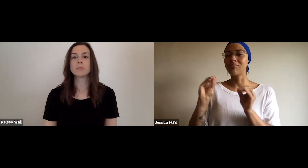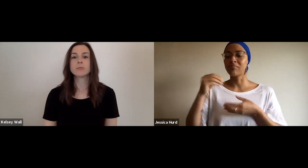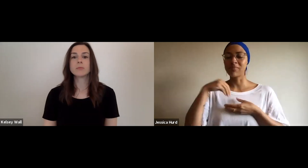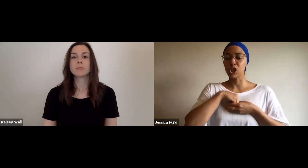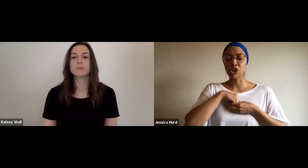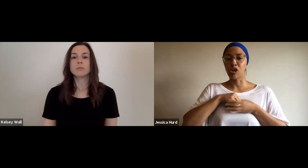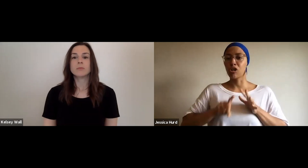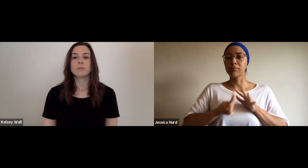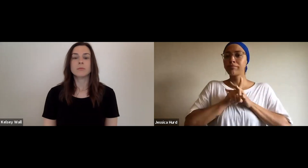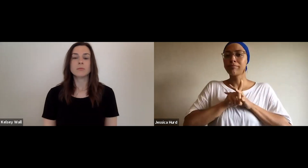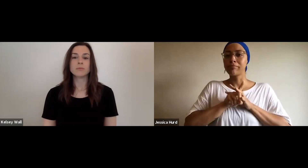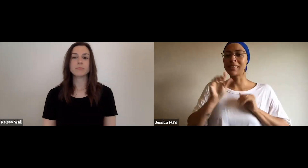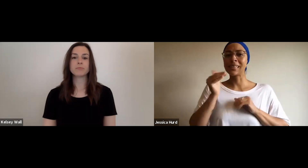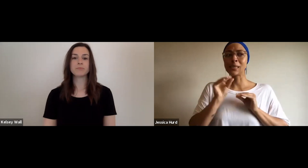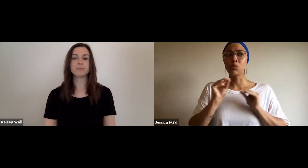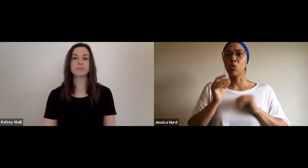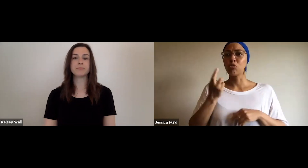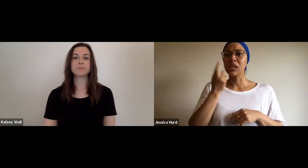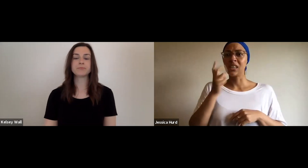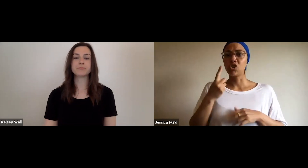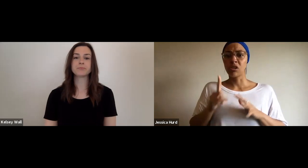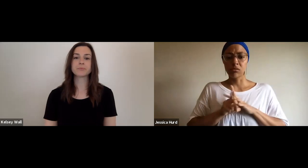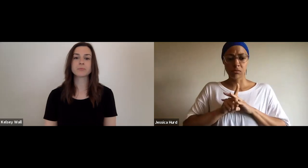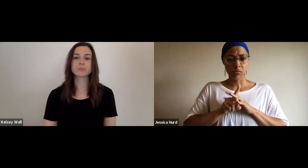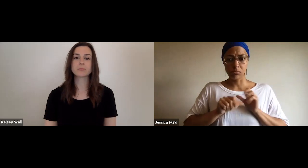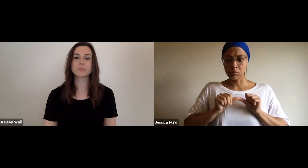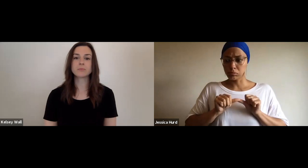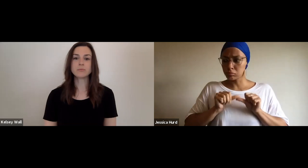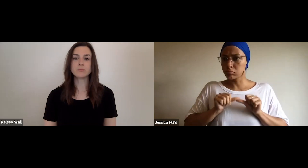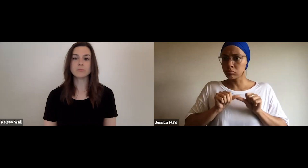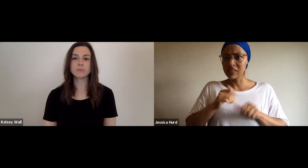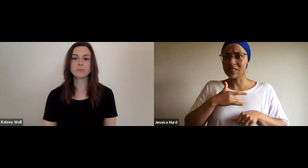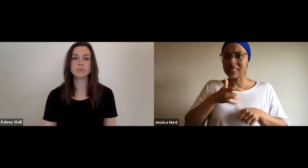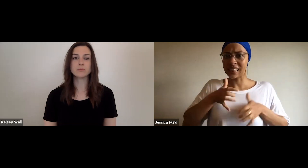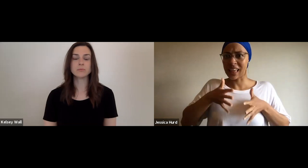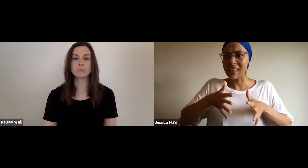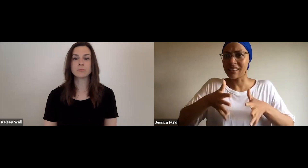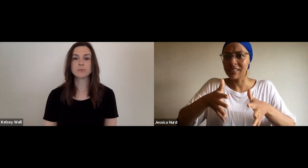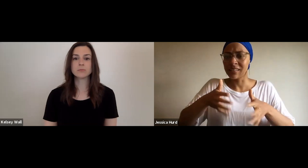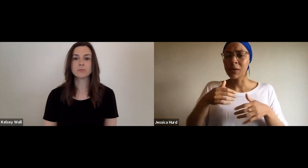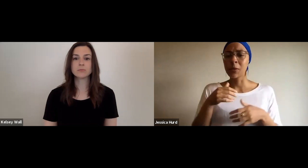but most of the time, the triggers are internal. It's something from inside us that comes up and persists